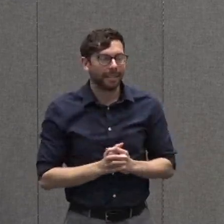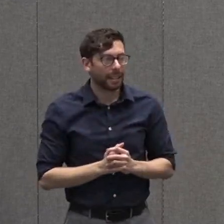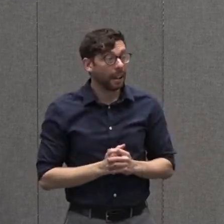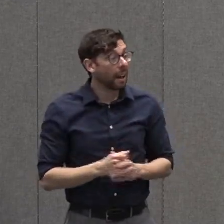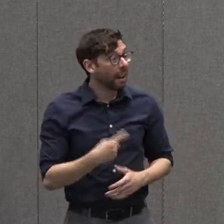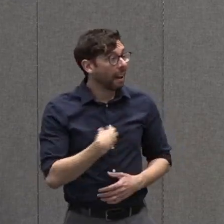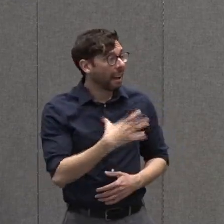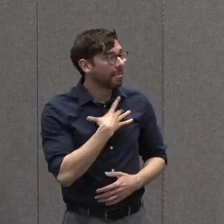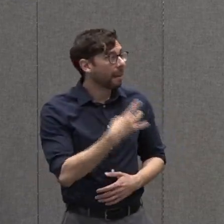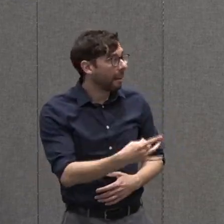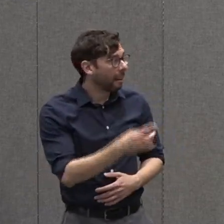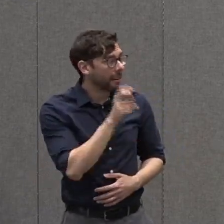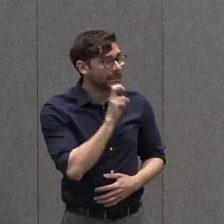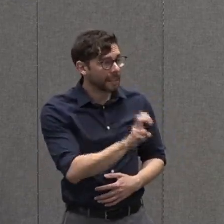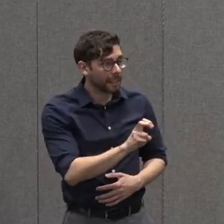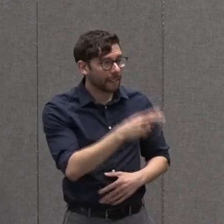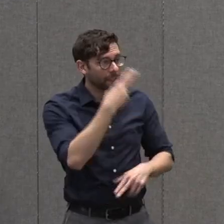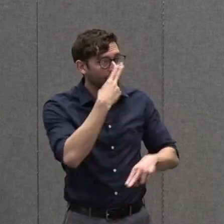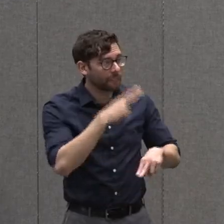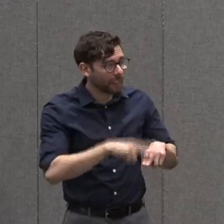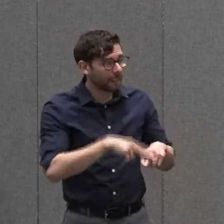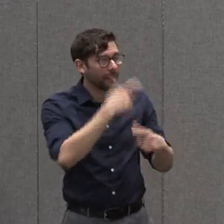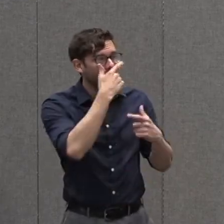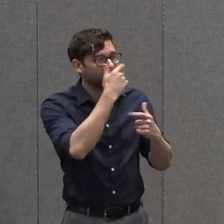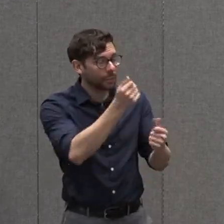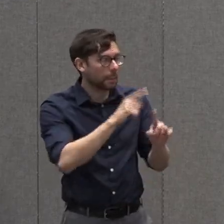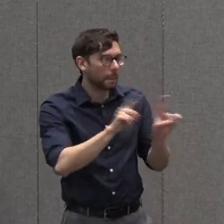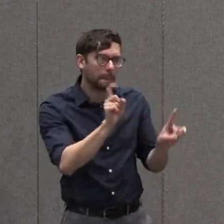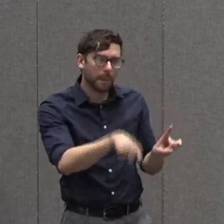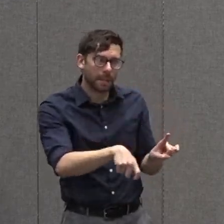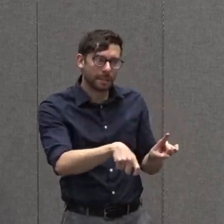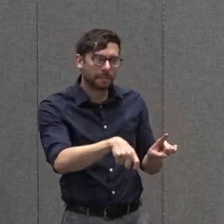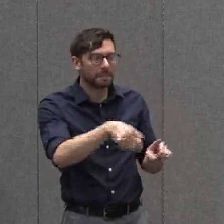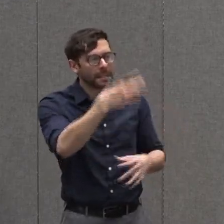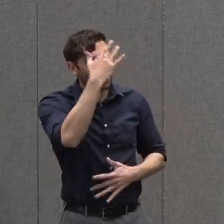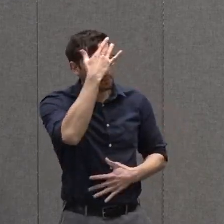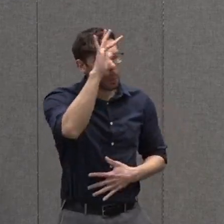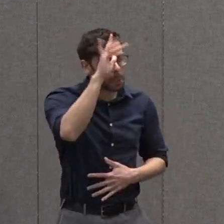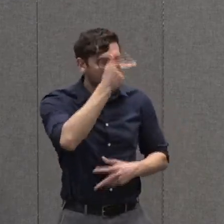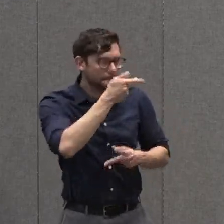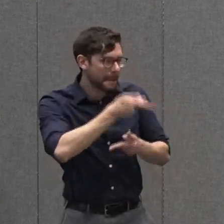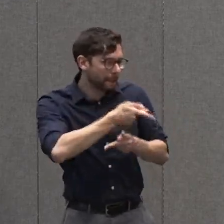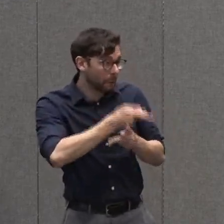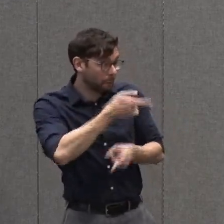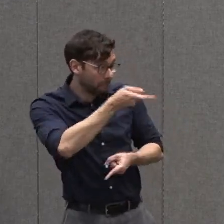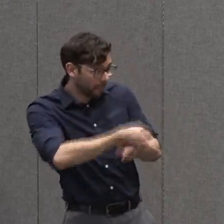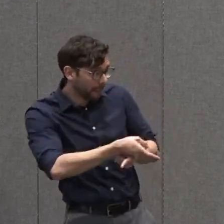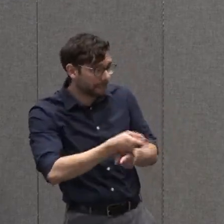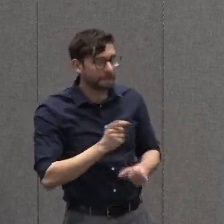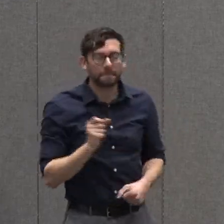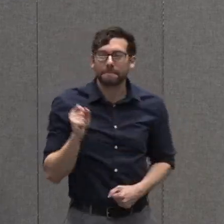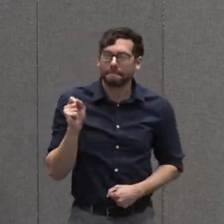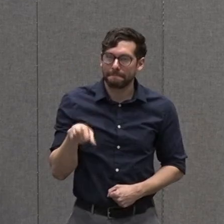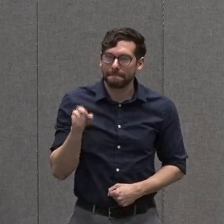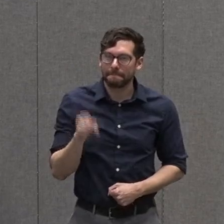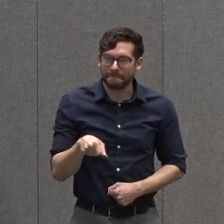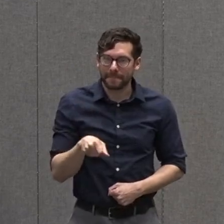But you have to be smart about them, is that correct? Absolutely, at the Rattlesnake Museum